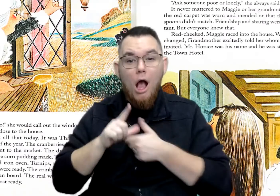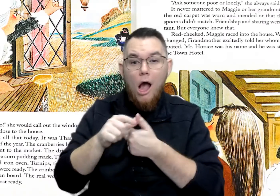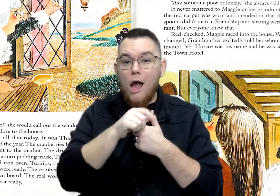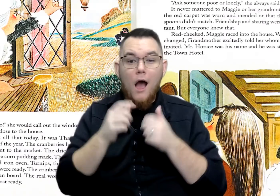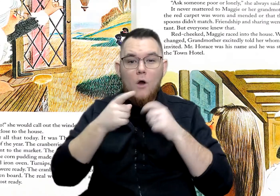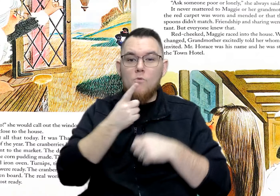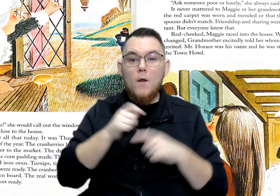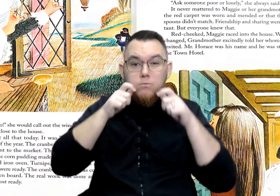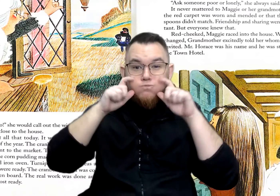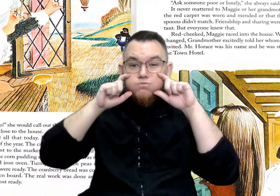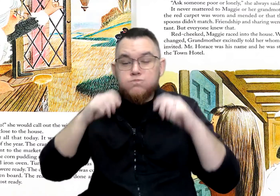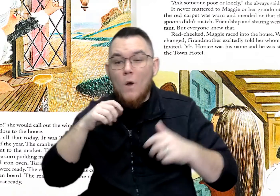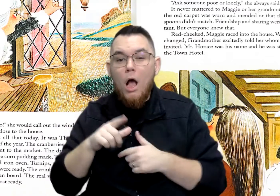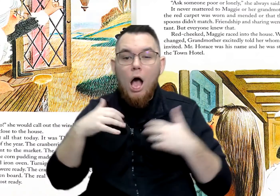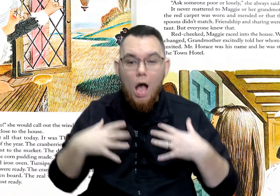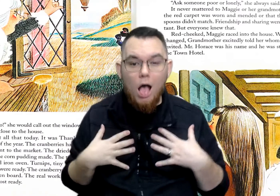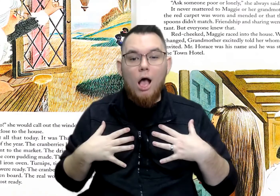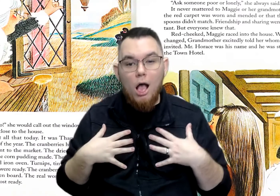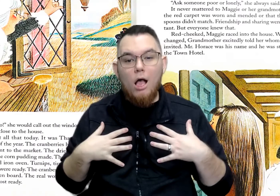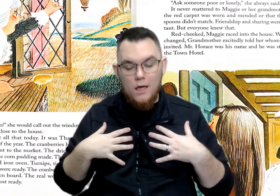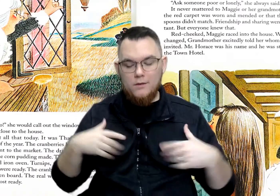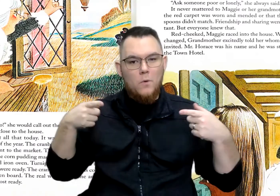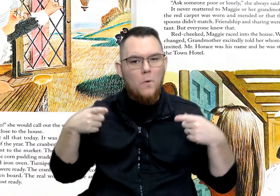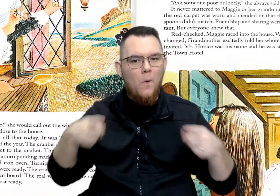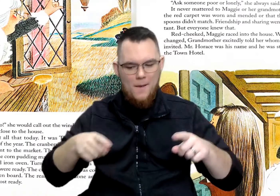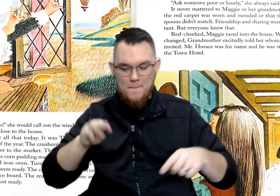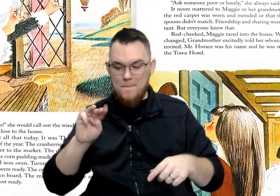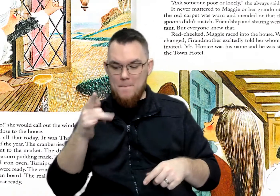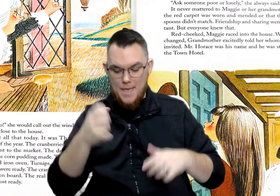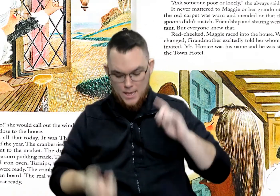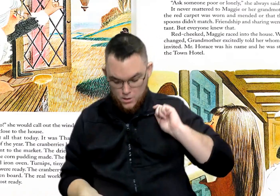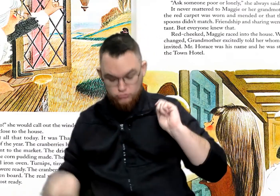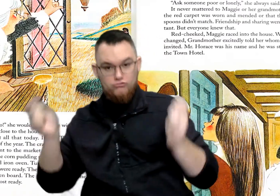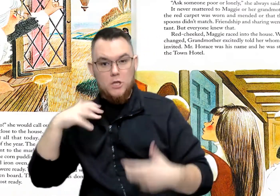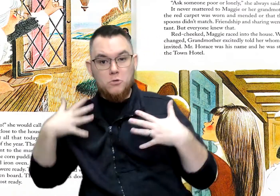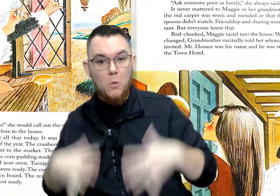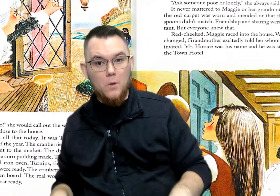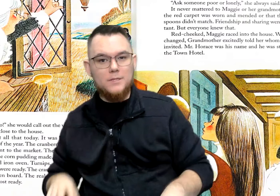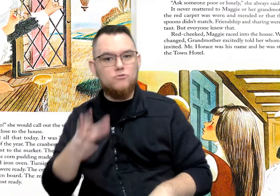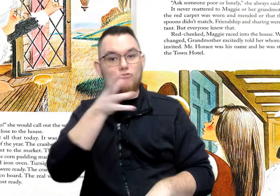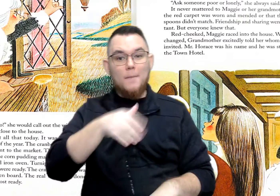While she changed, Grandmother excitedly told her whom she had invited.